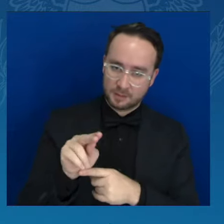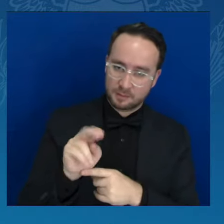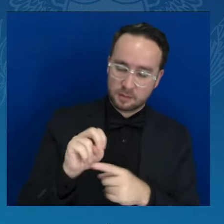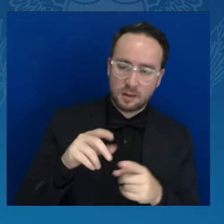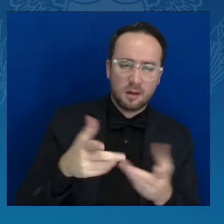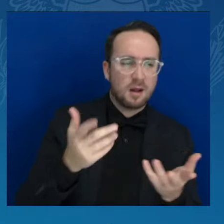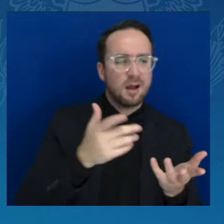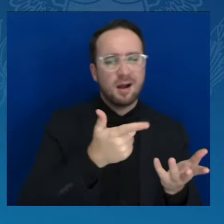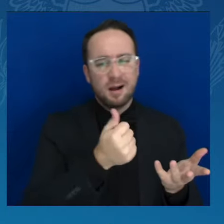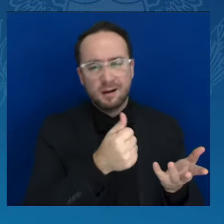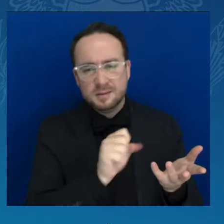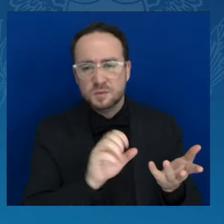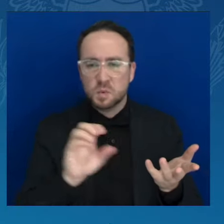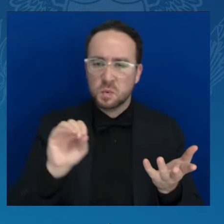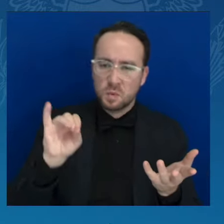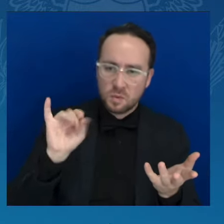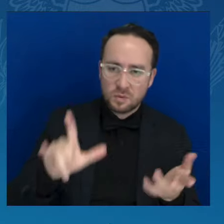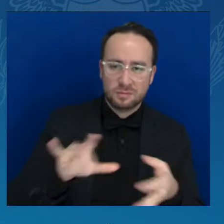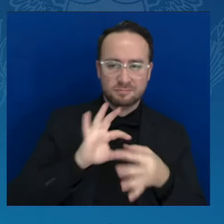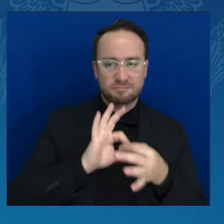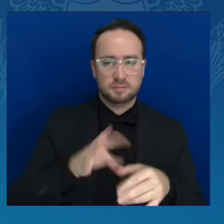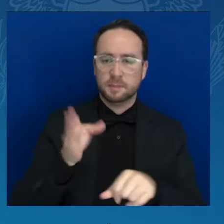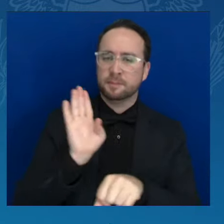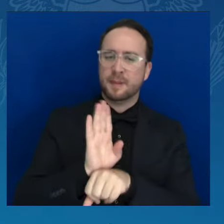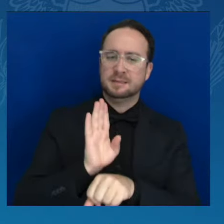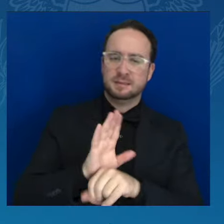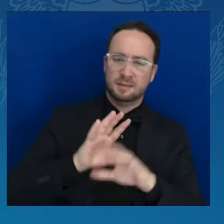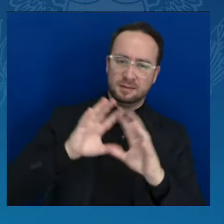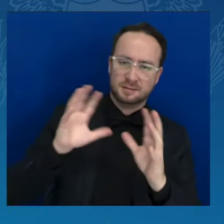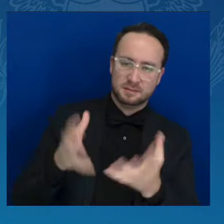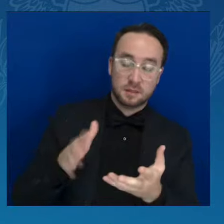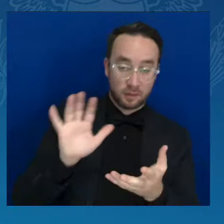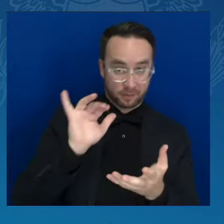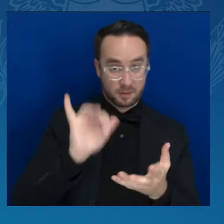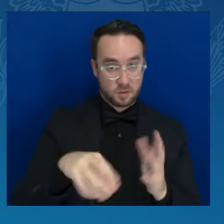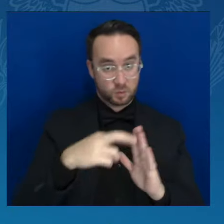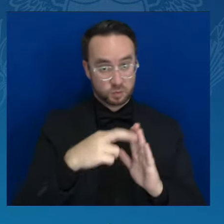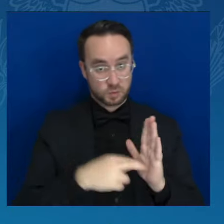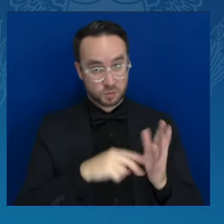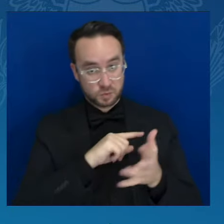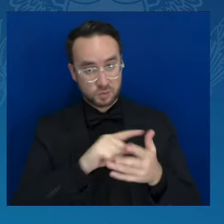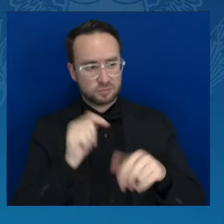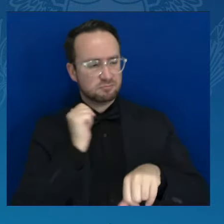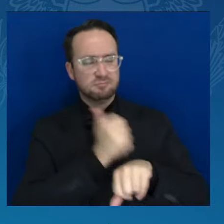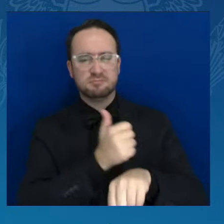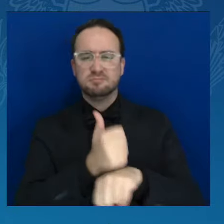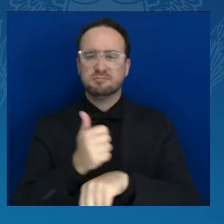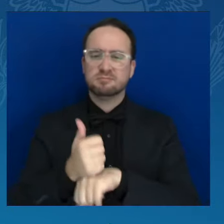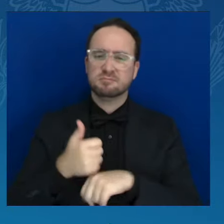we are using all available tools to measure, monitor and detect methane emissions